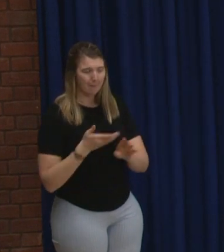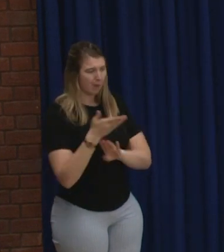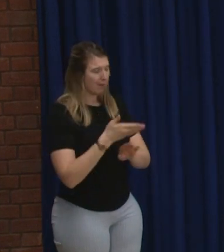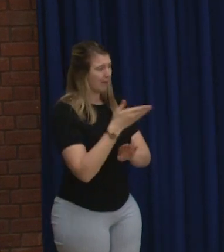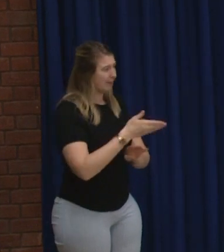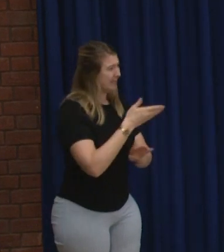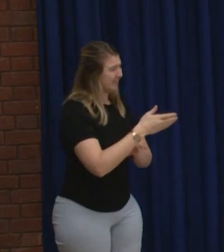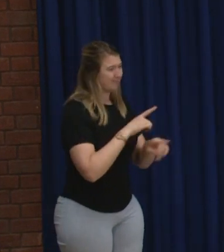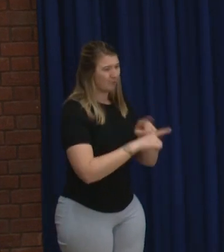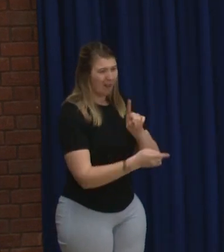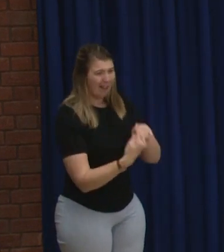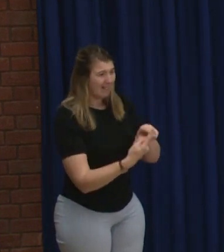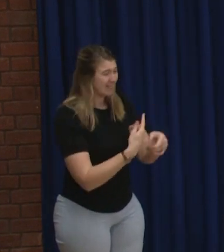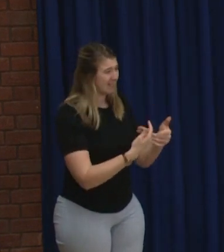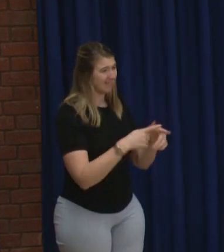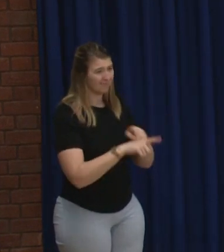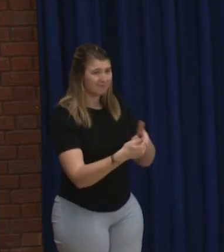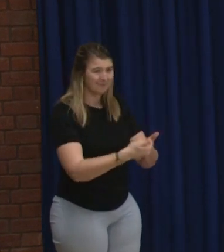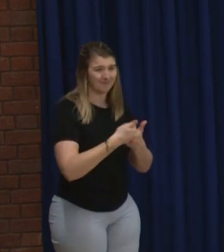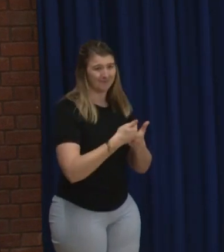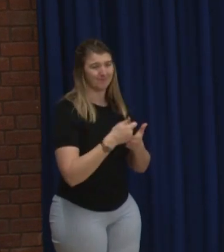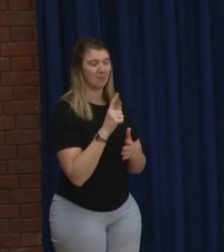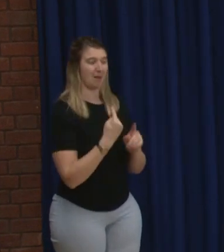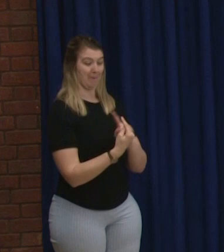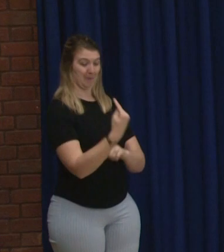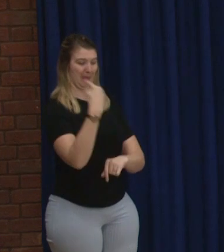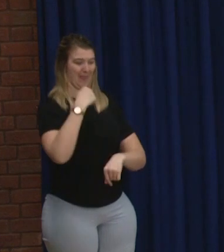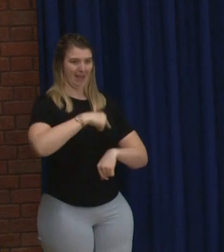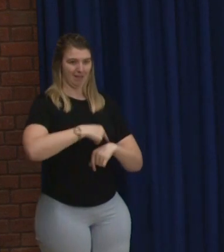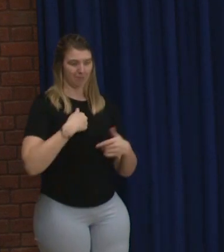I run a clinical centre because I wanted to find out solutions to this, and then I started doing